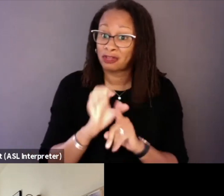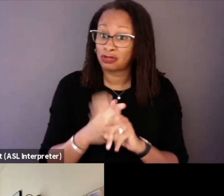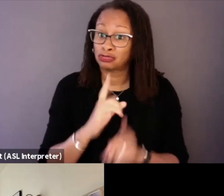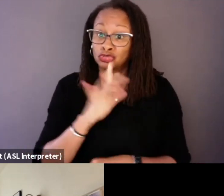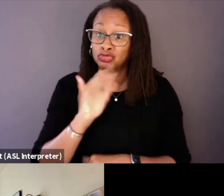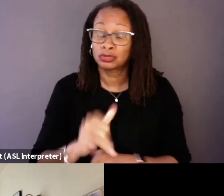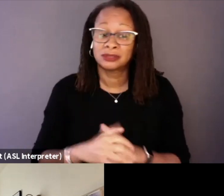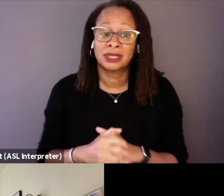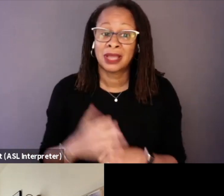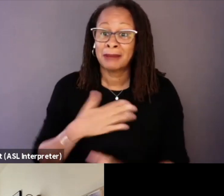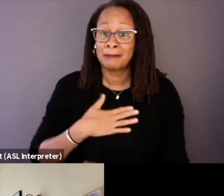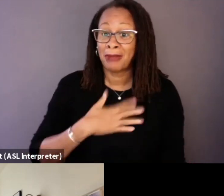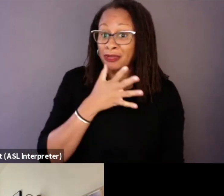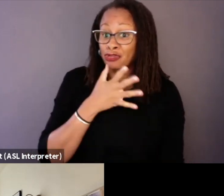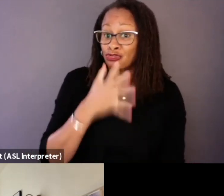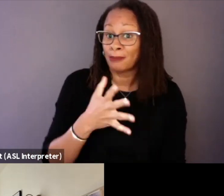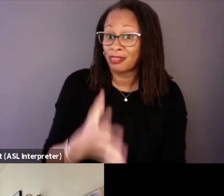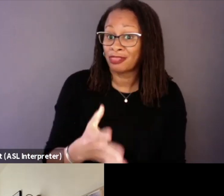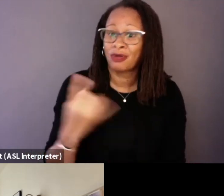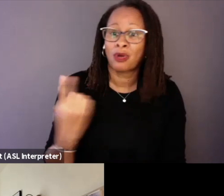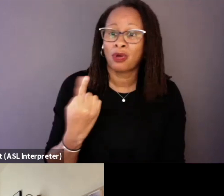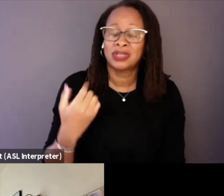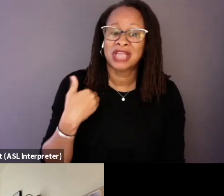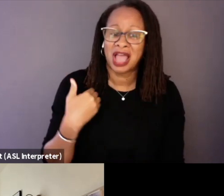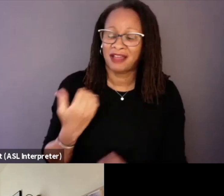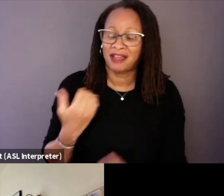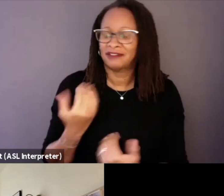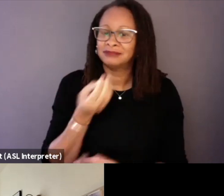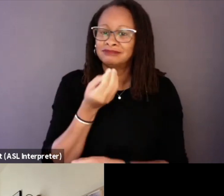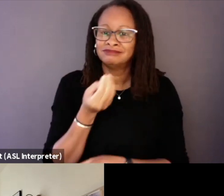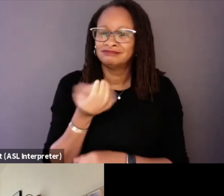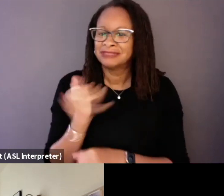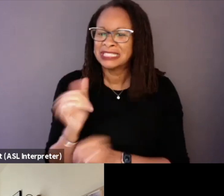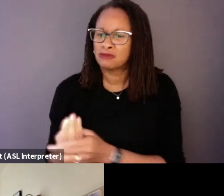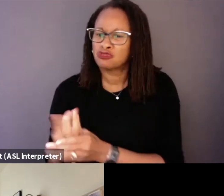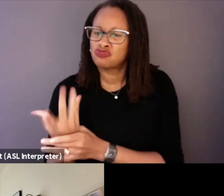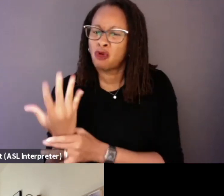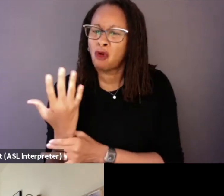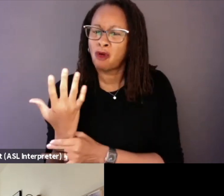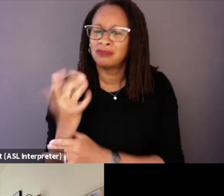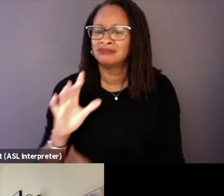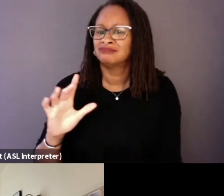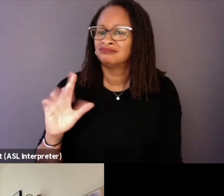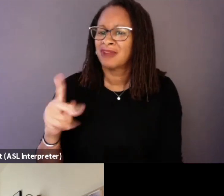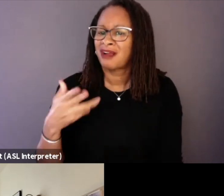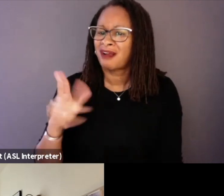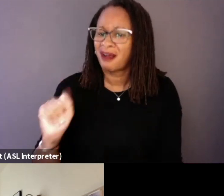My grandmother also had a little garden in the back garden where she also grew up, you know,